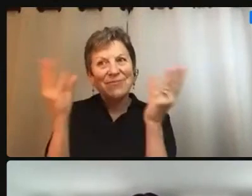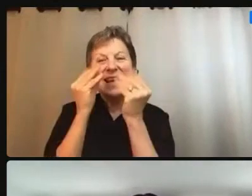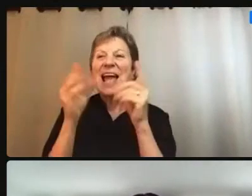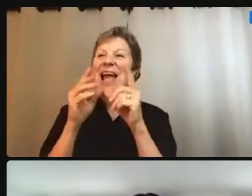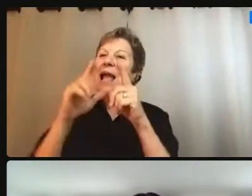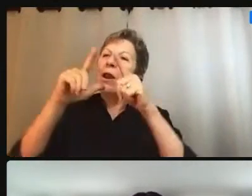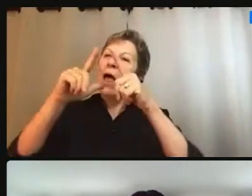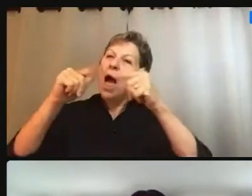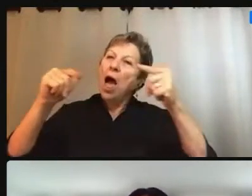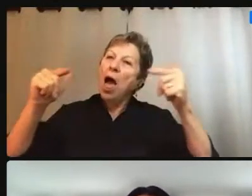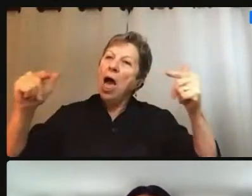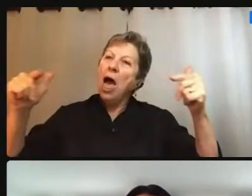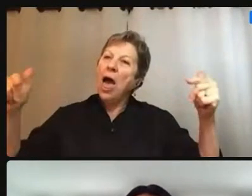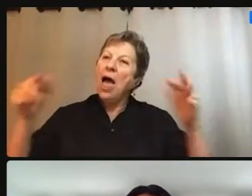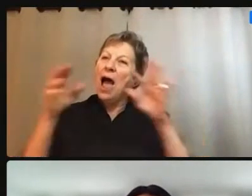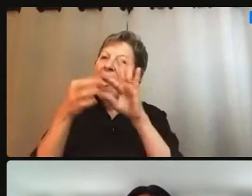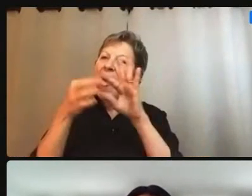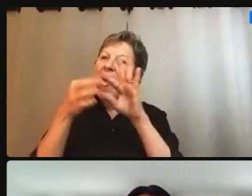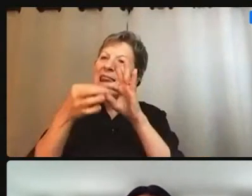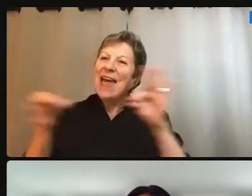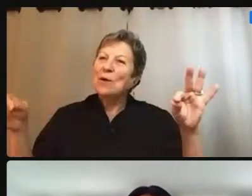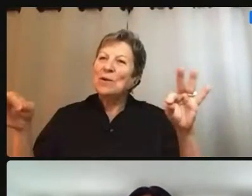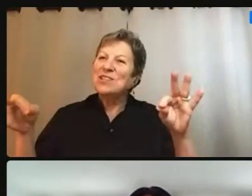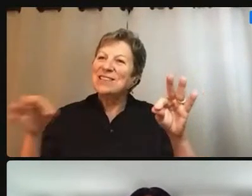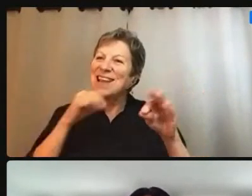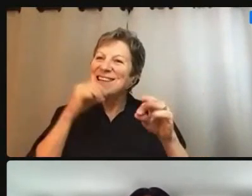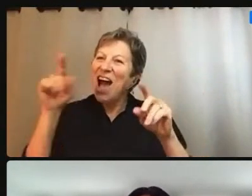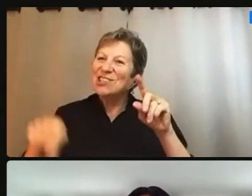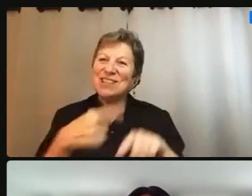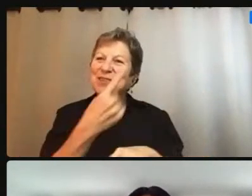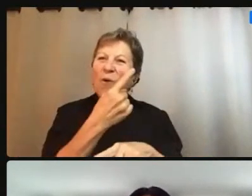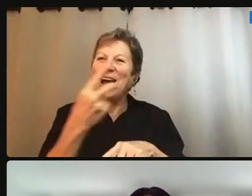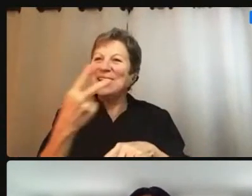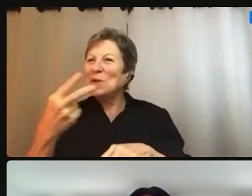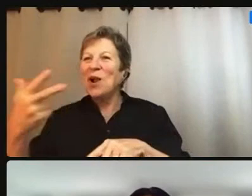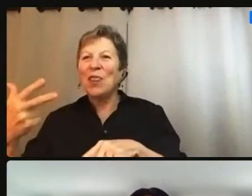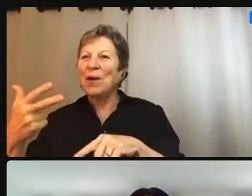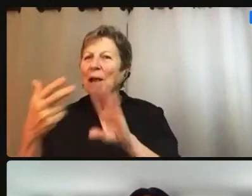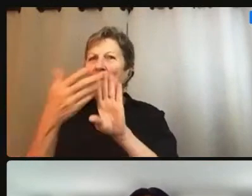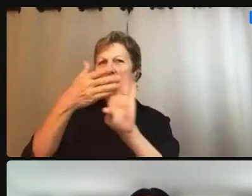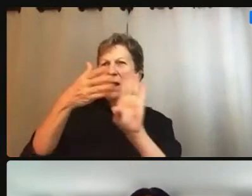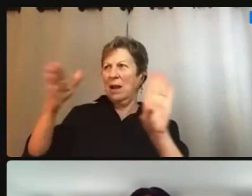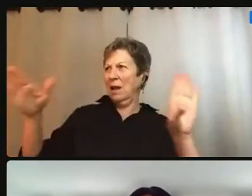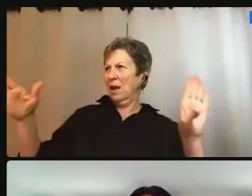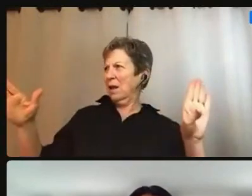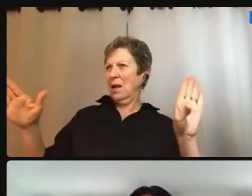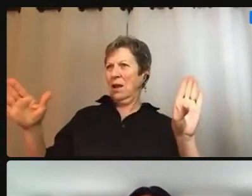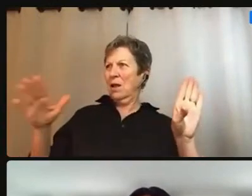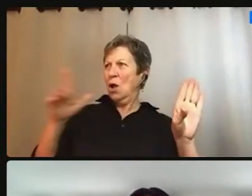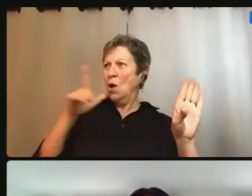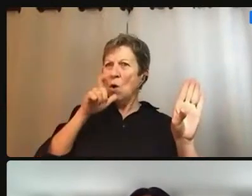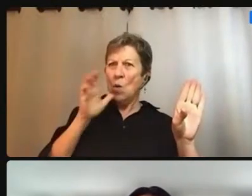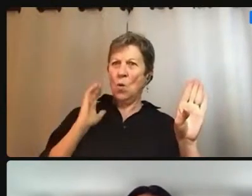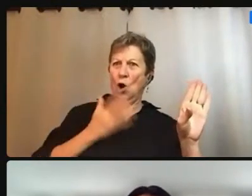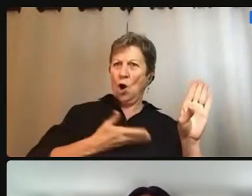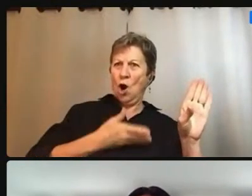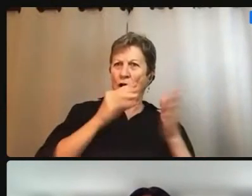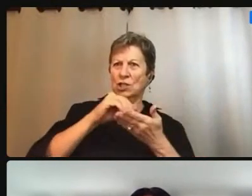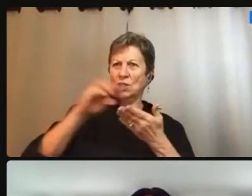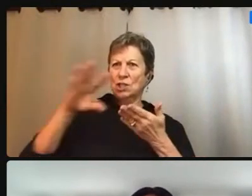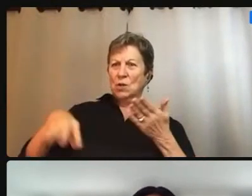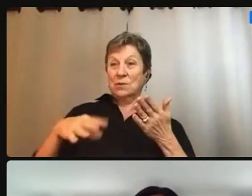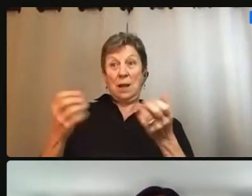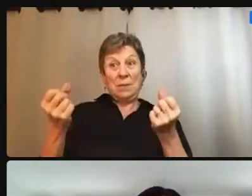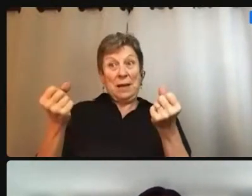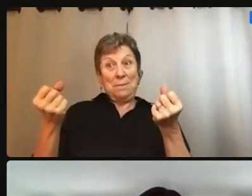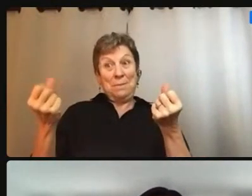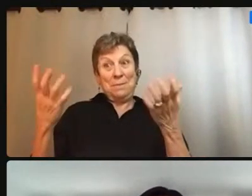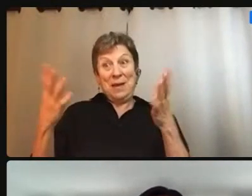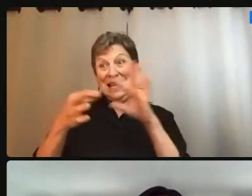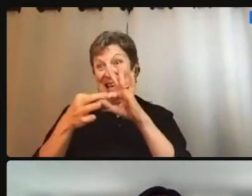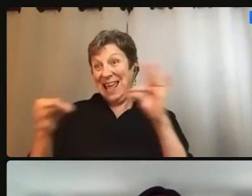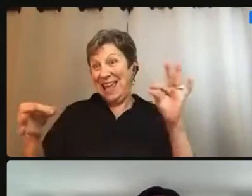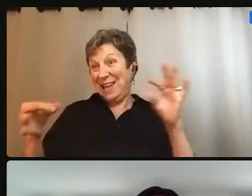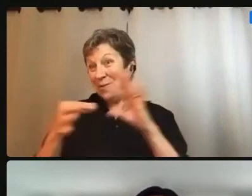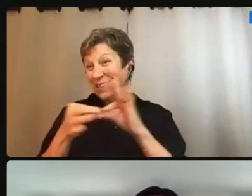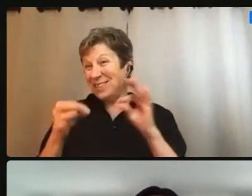VERY HARD IN THE COMMUNICATION